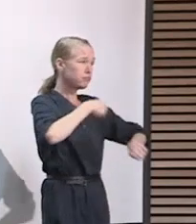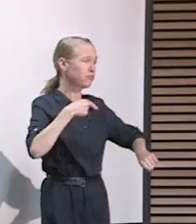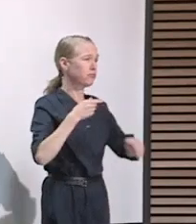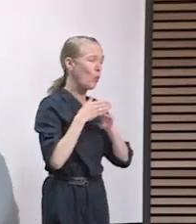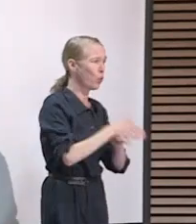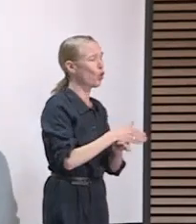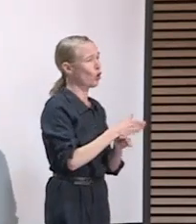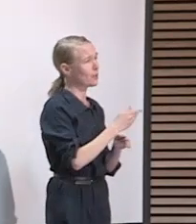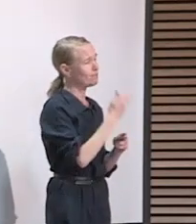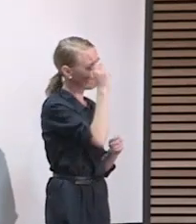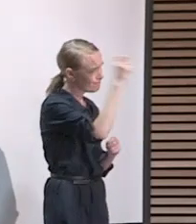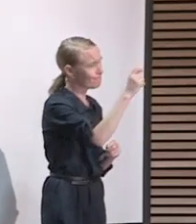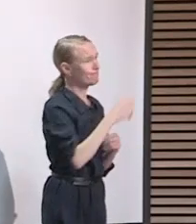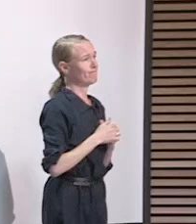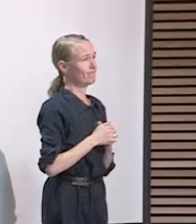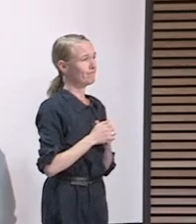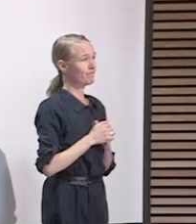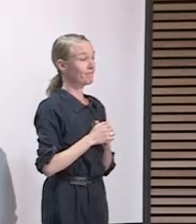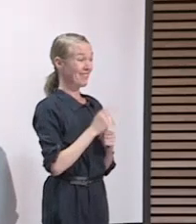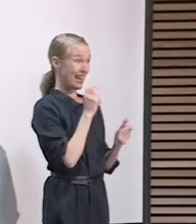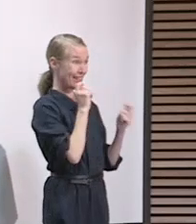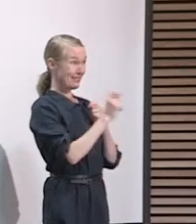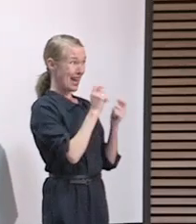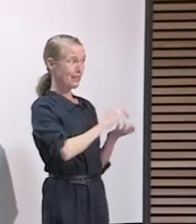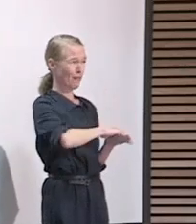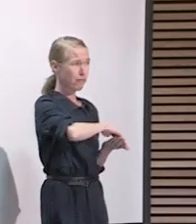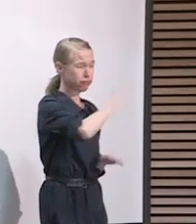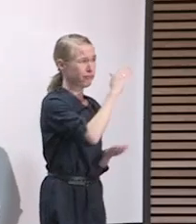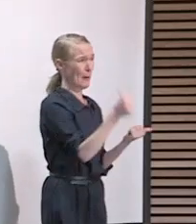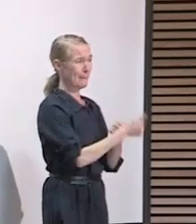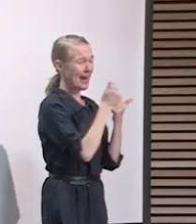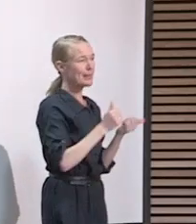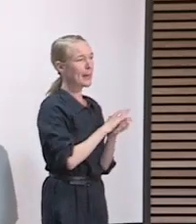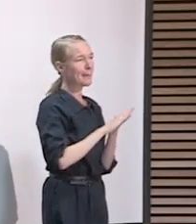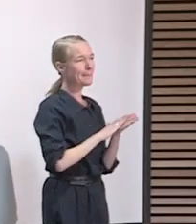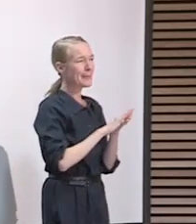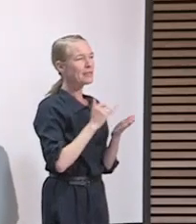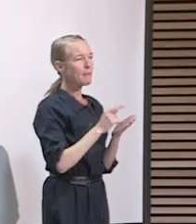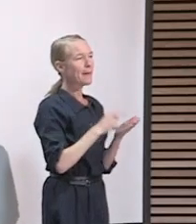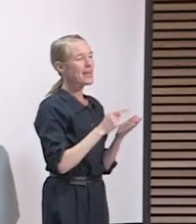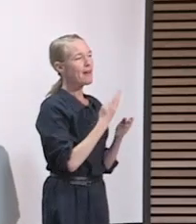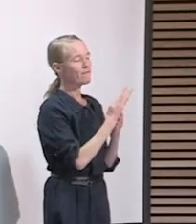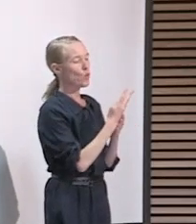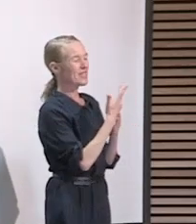daily basis well above previous levels that is requiring an enormous amount